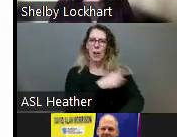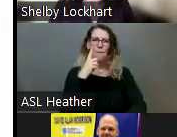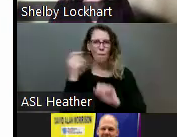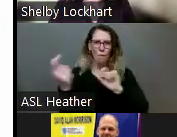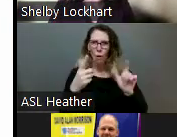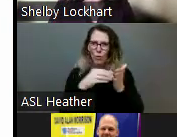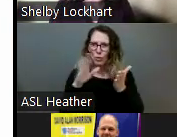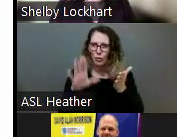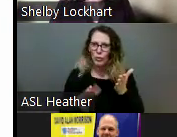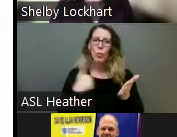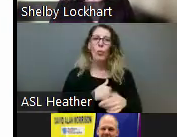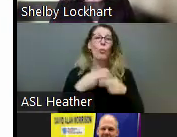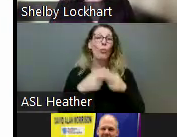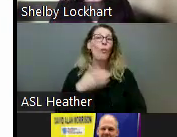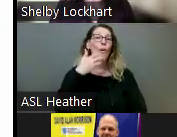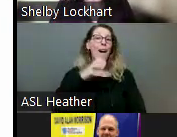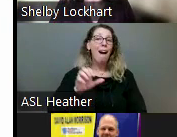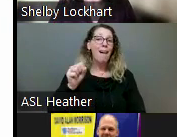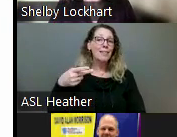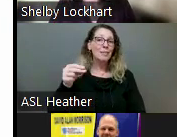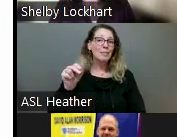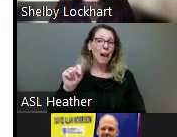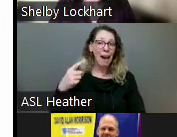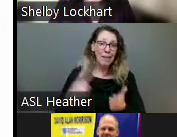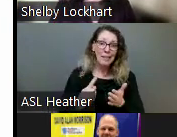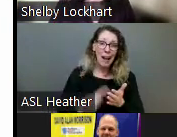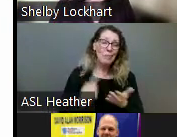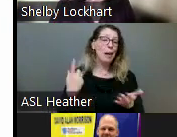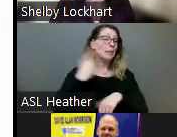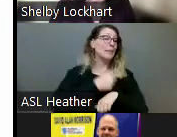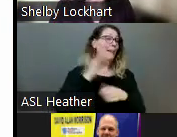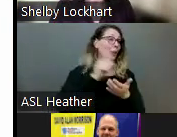So we call it hot spots, sometimes it's the days of the week, it's the periods when kids